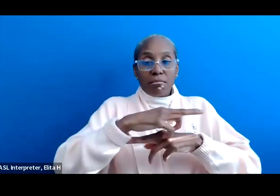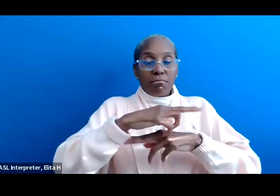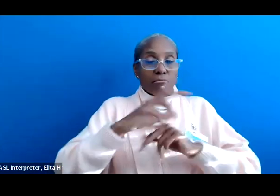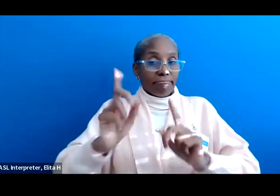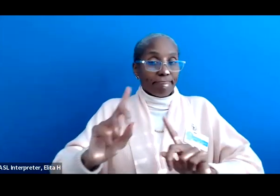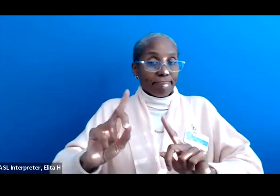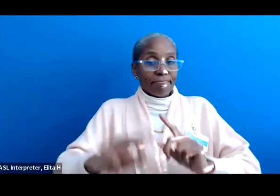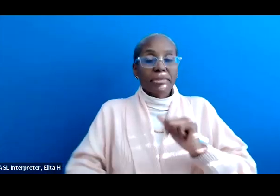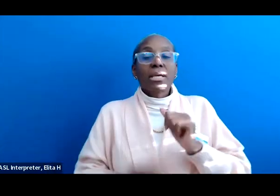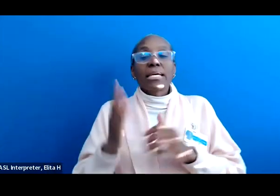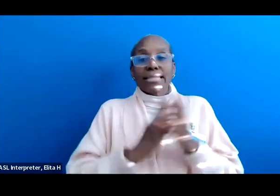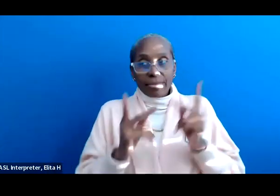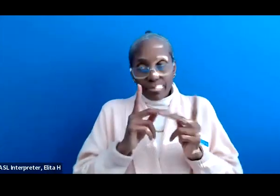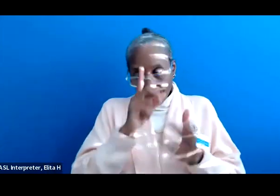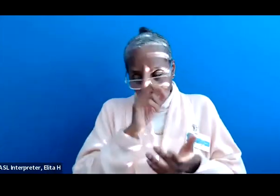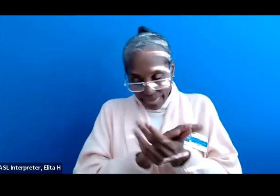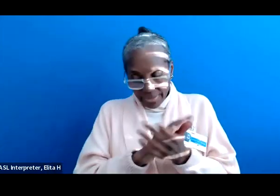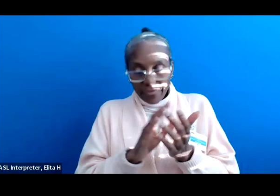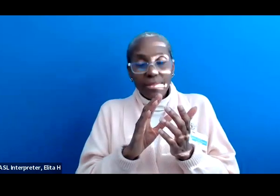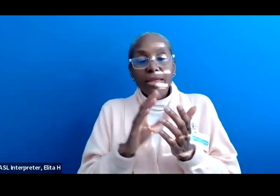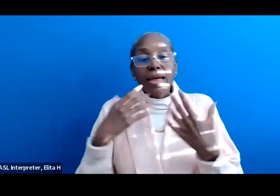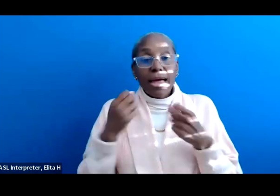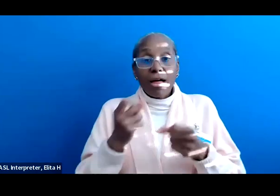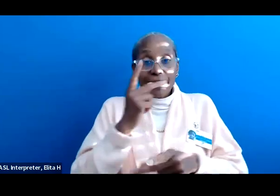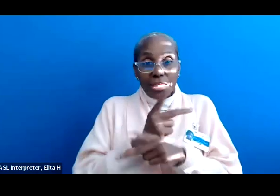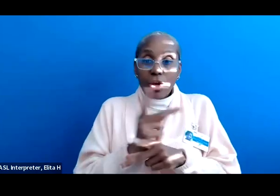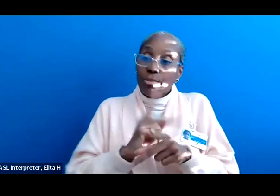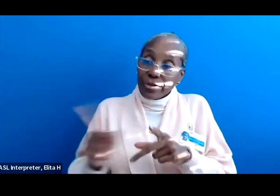There are still people who believe that. There are healthcare professionals who still say that.